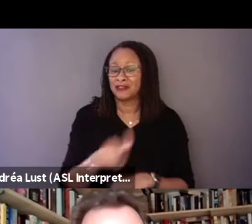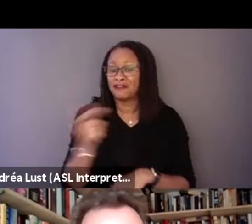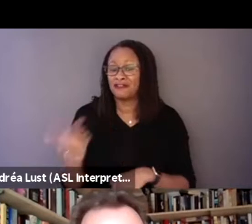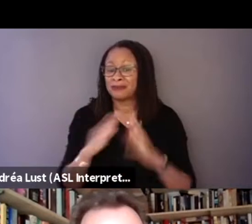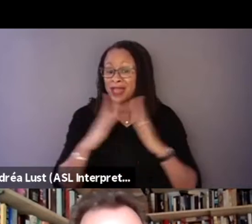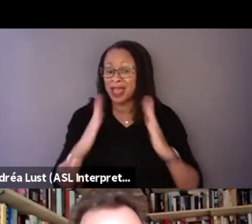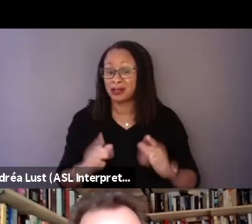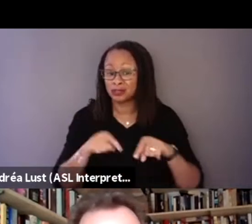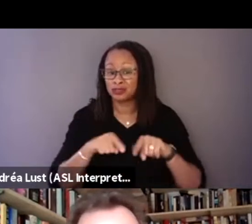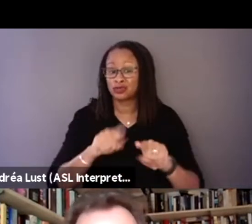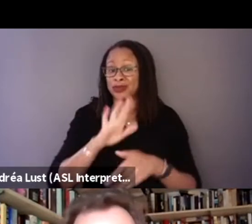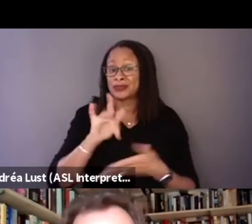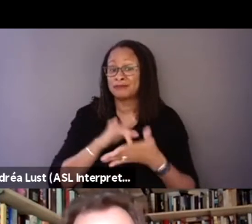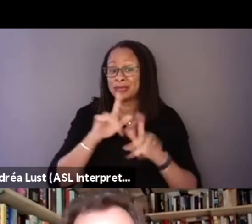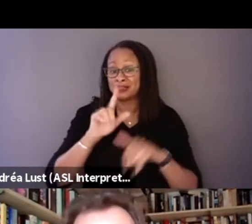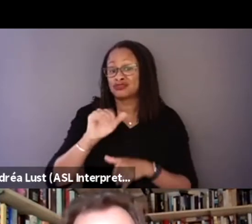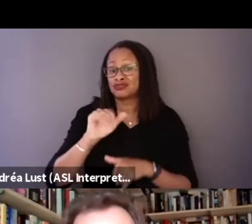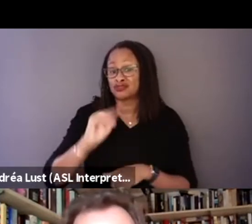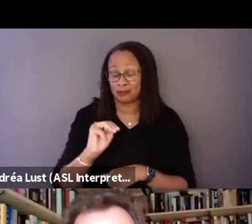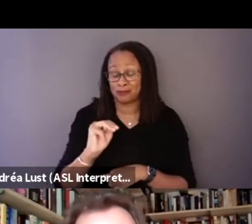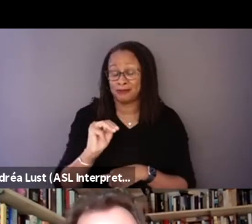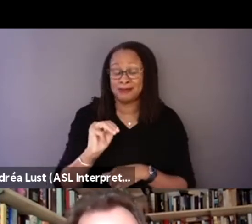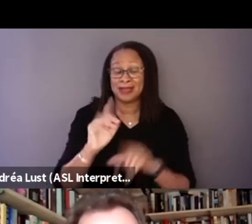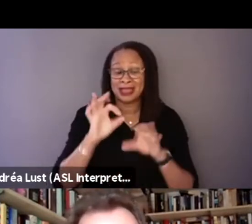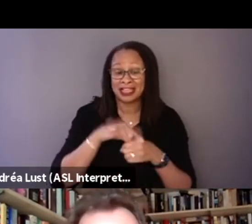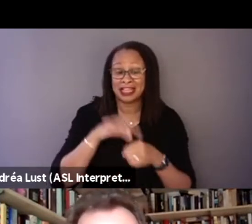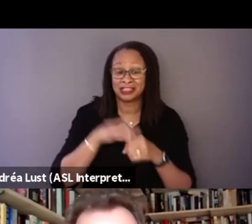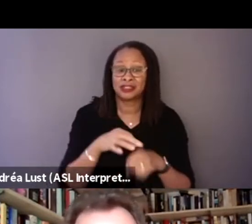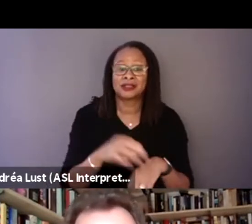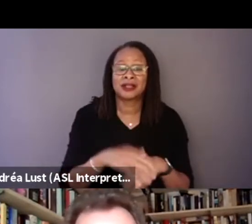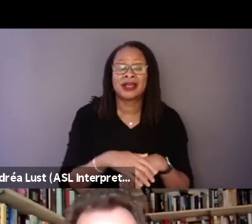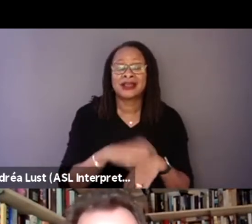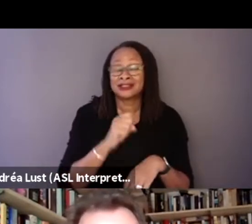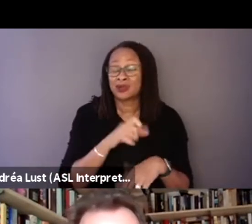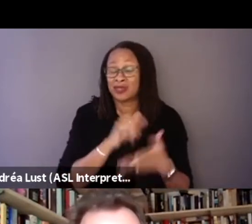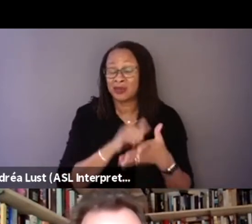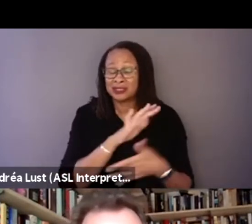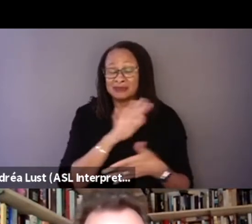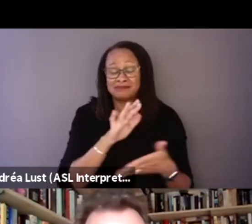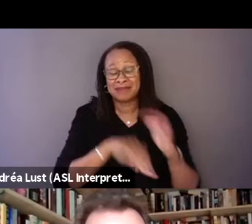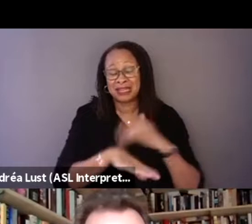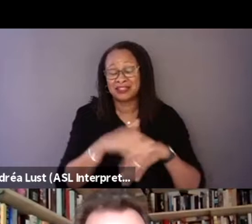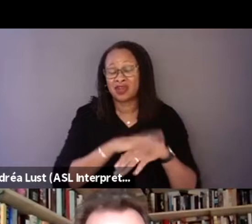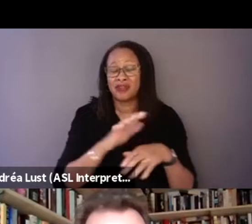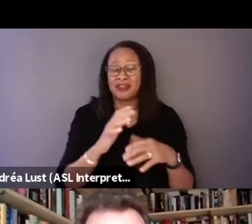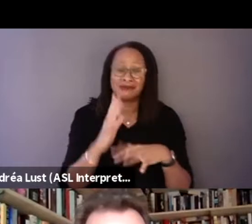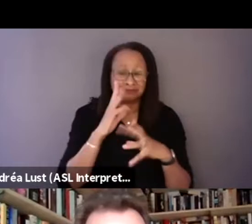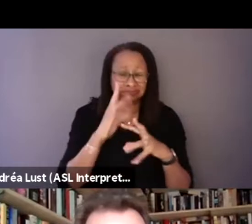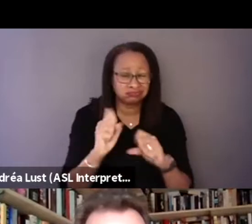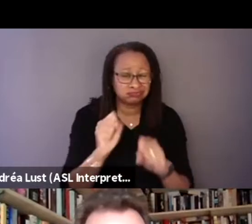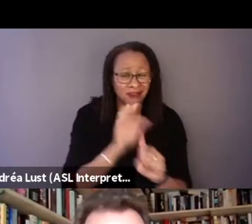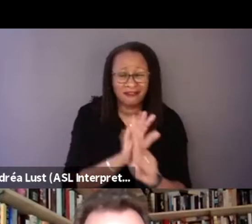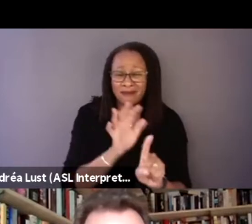all based on this one viral video of Ady begging then Senator Jeff Lake to be a hero. And at the time I thought this was gonna be